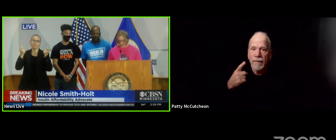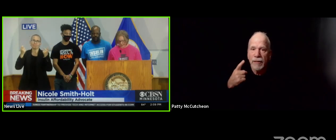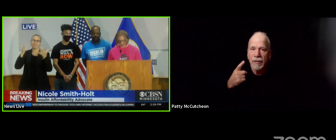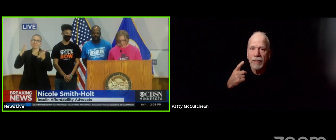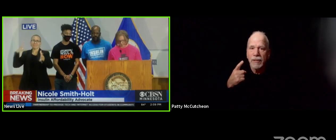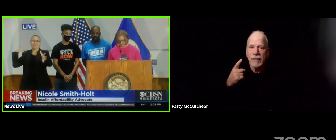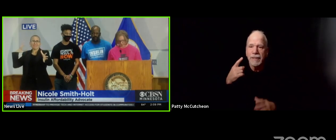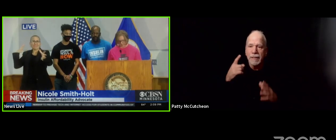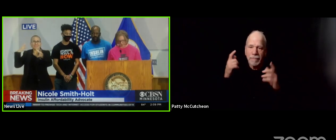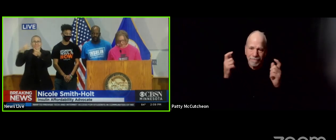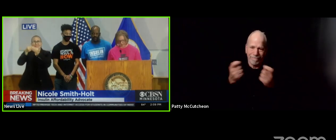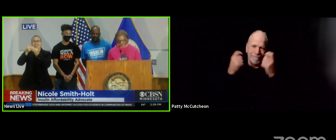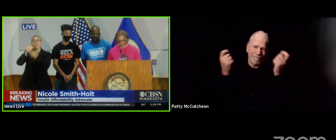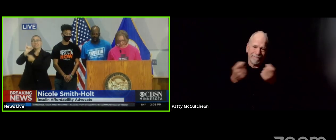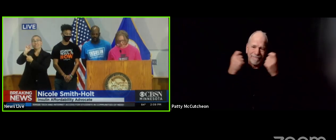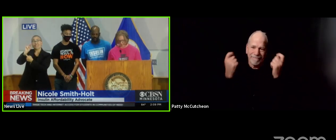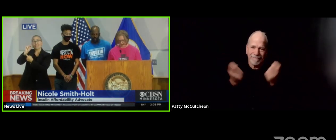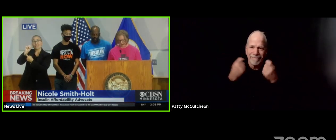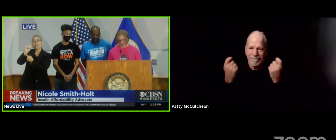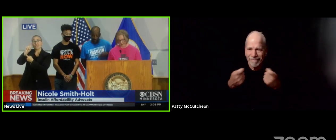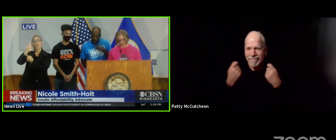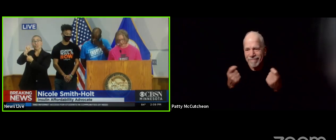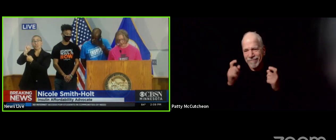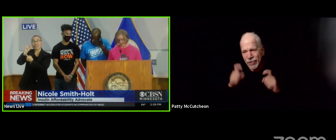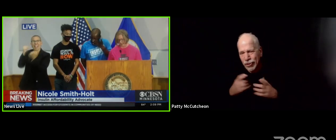TODAY WE SHOULD BE CELEBRATING THE FACT THAT THERE IS A SAFETY